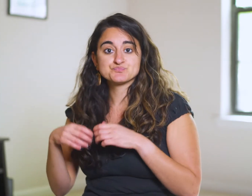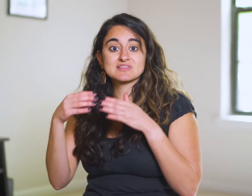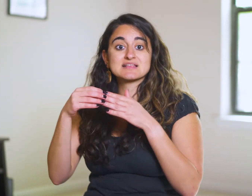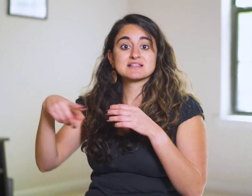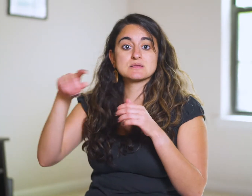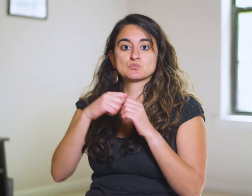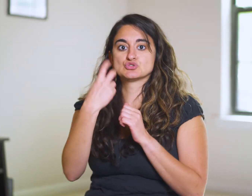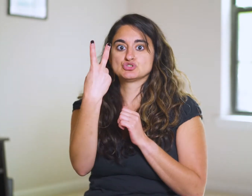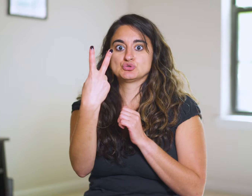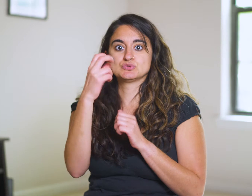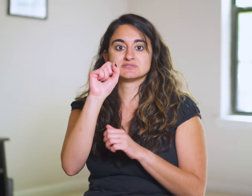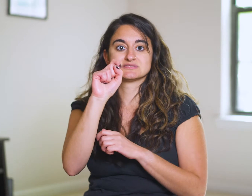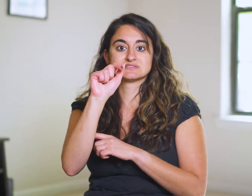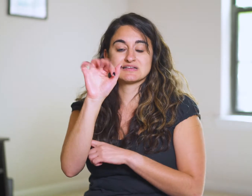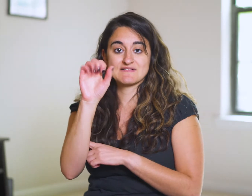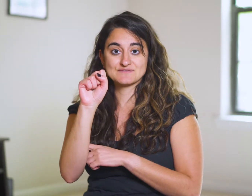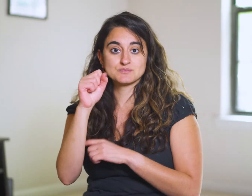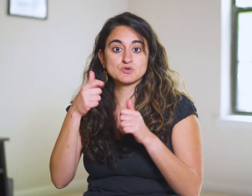He guides them with two staffs,